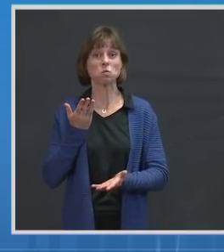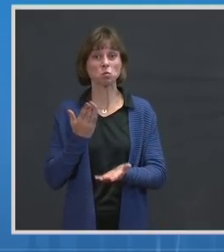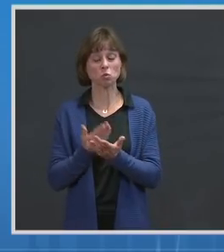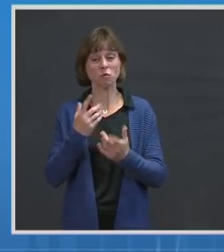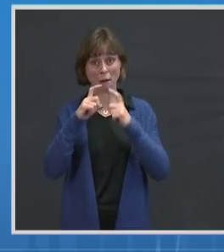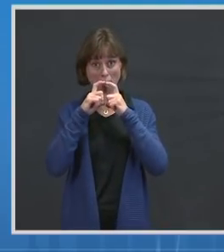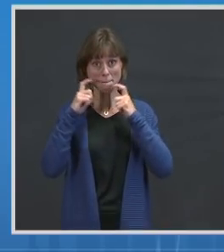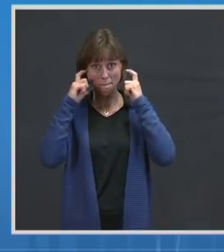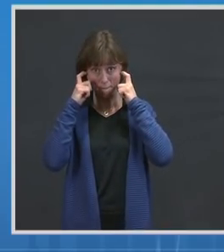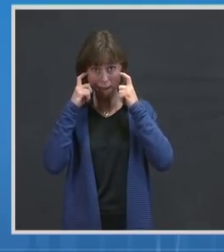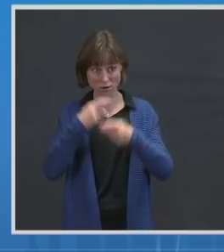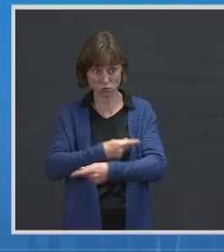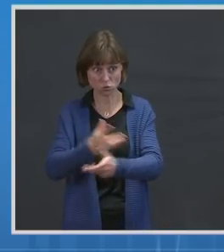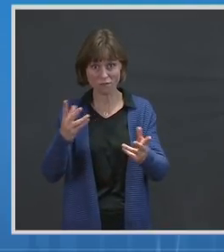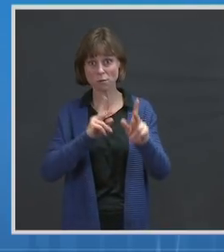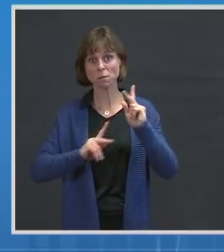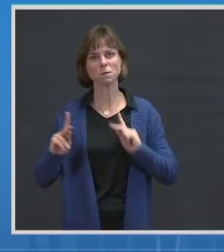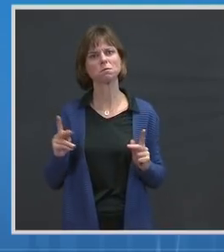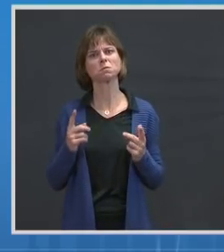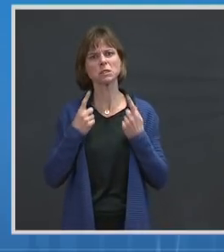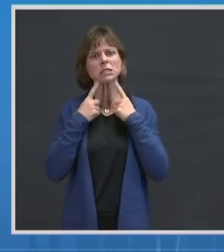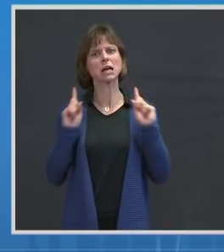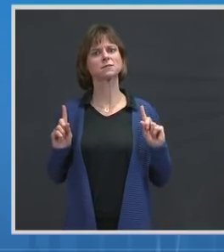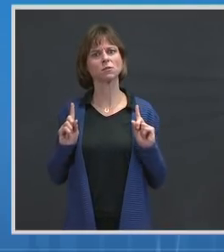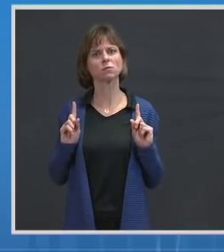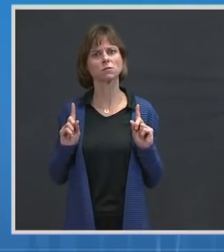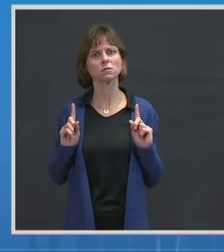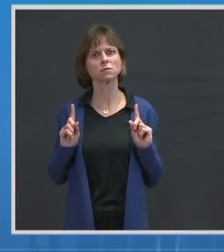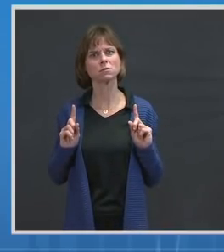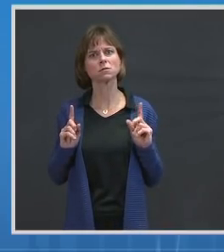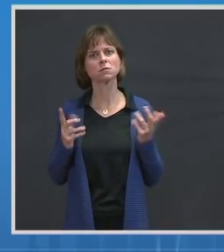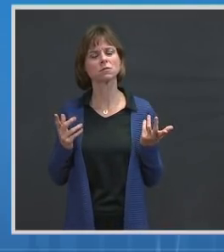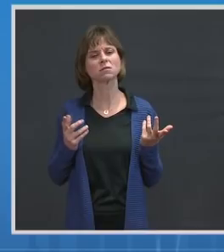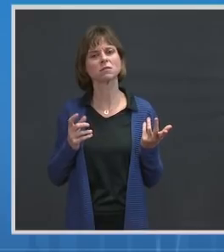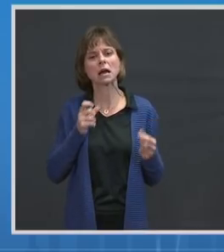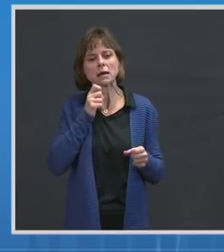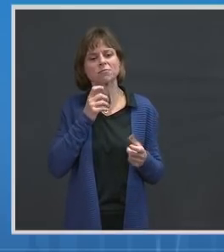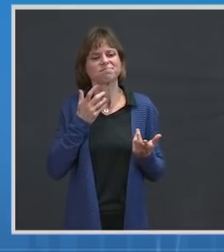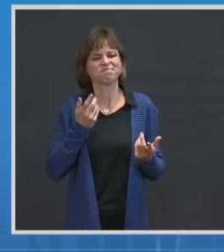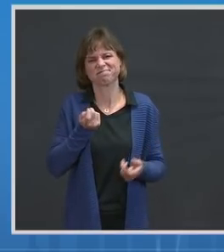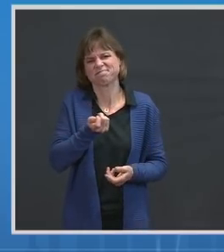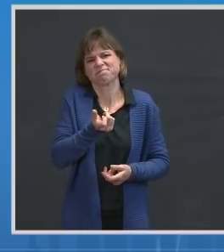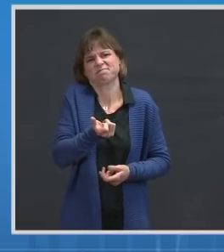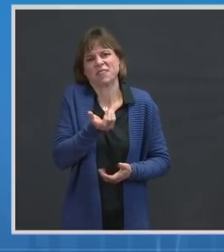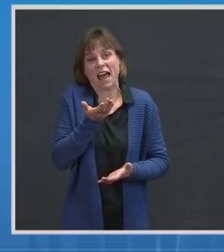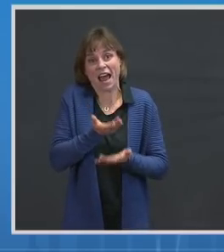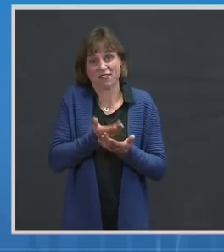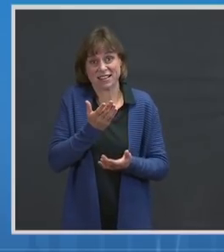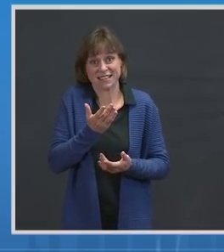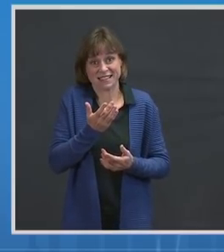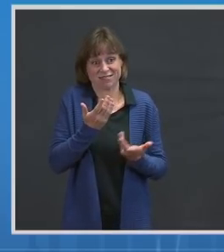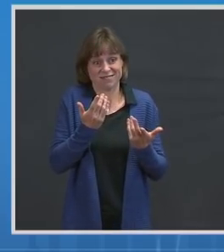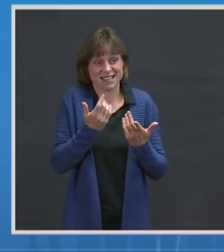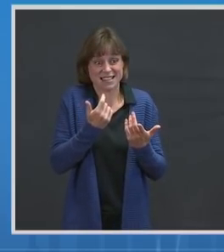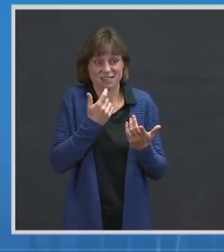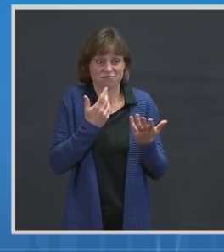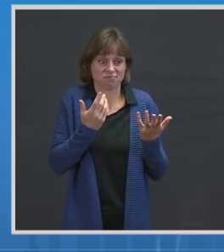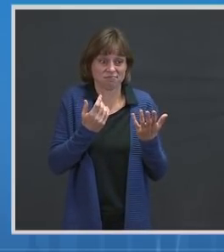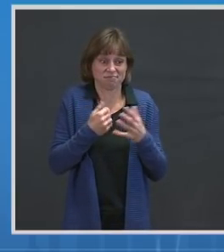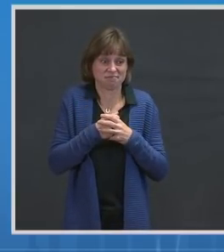are effective and are working. And there is little evidence that, when worn properly, well-fitting medical and cloth masks